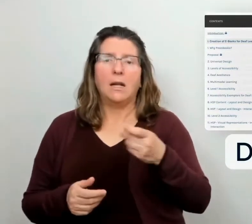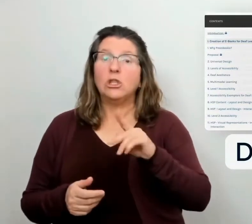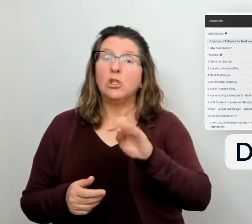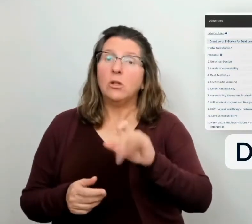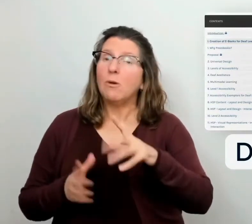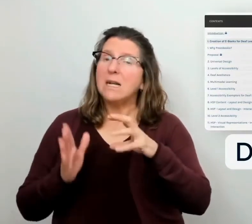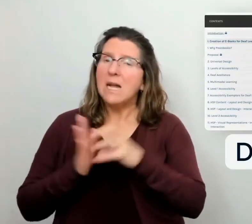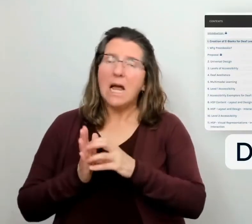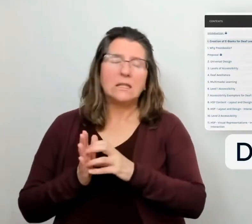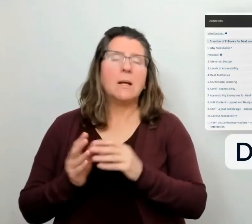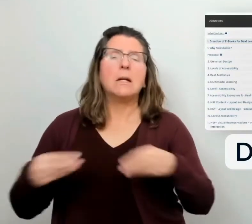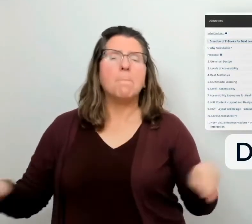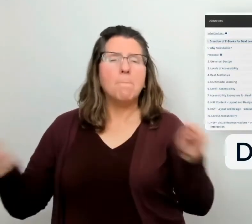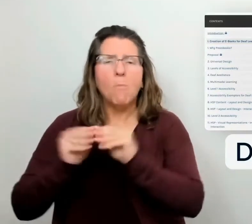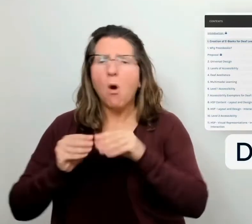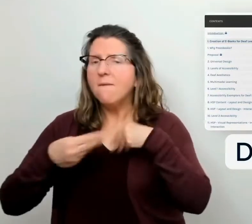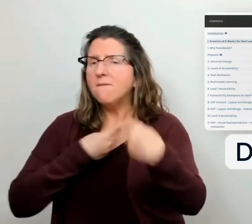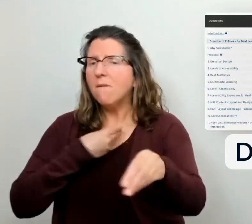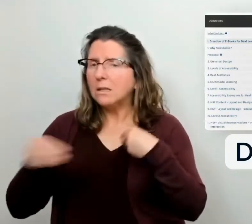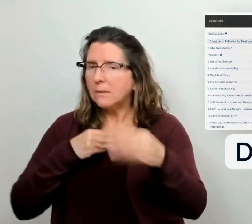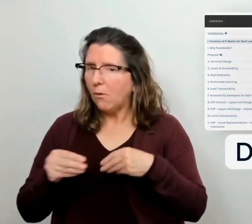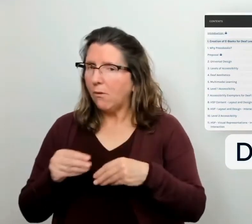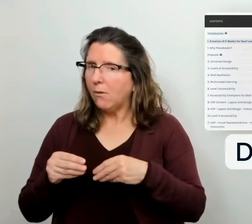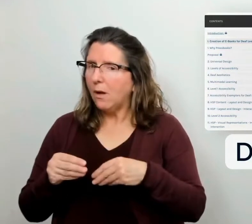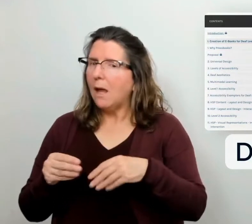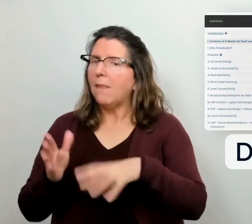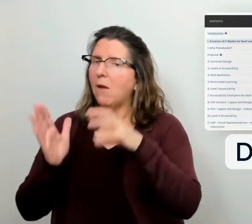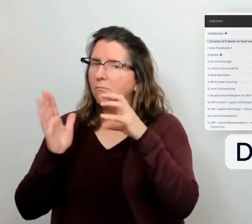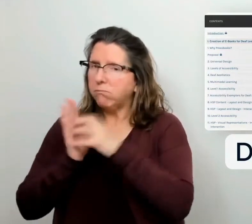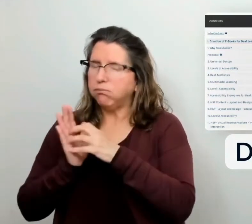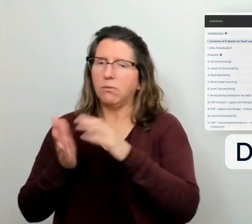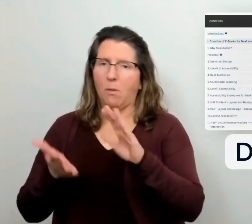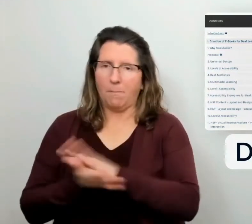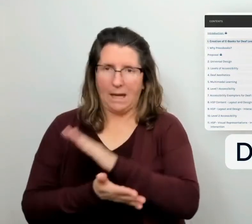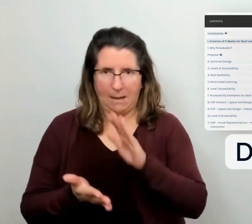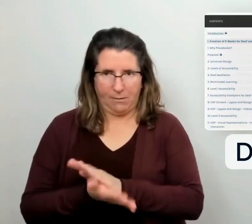It's no surprise to you that digital text is far more flexible than paper-based text.